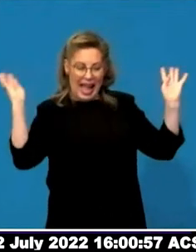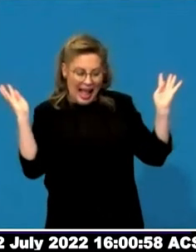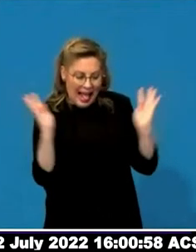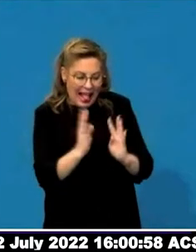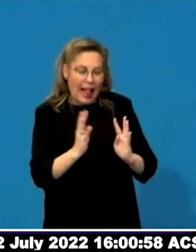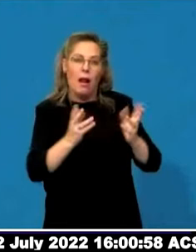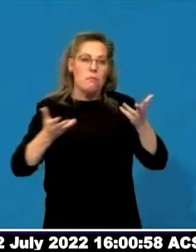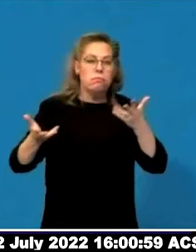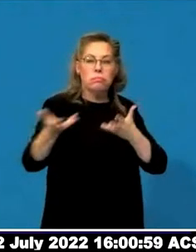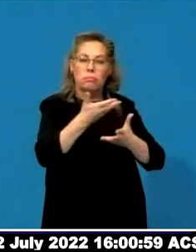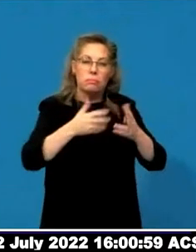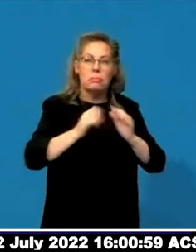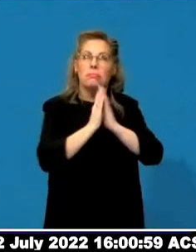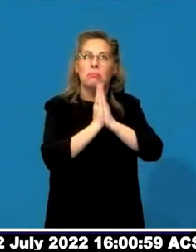then we visited hospital.